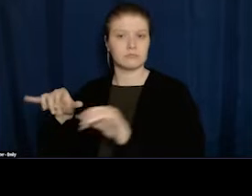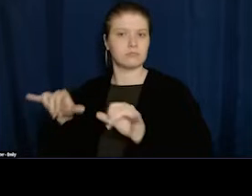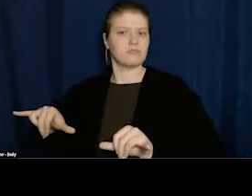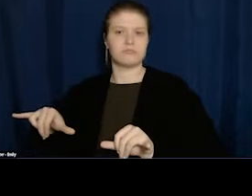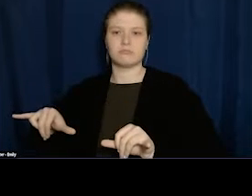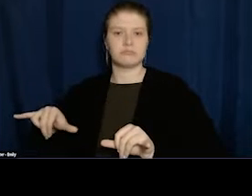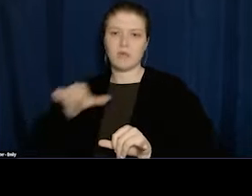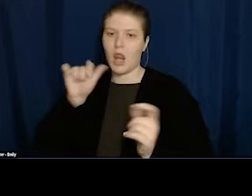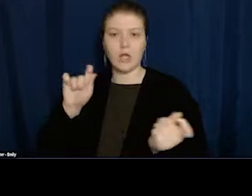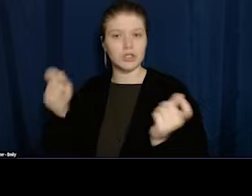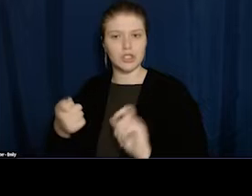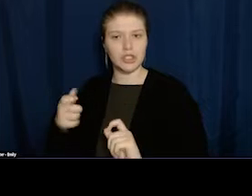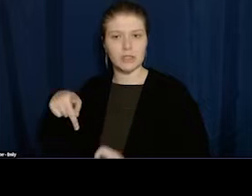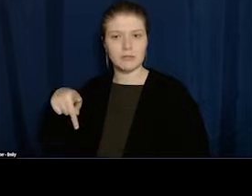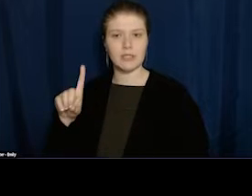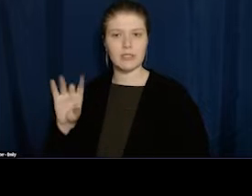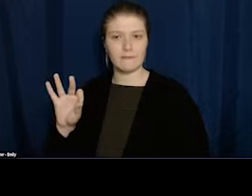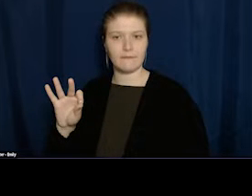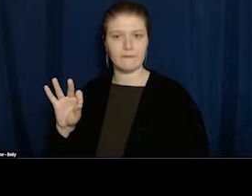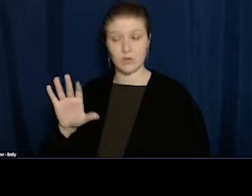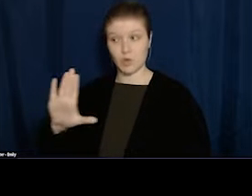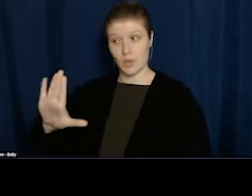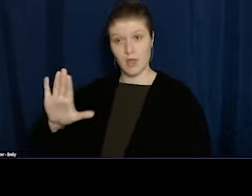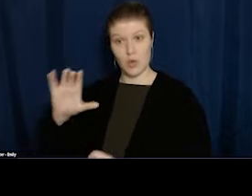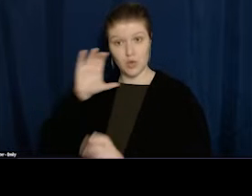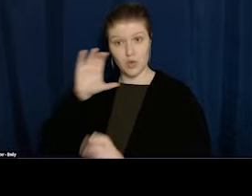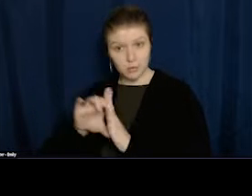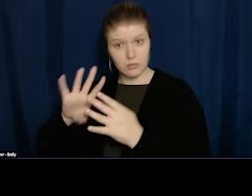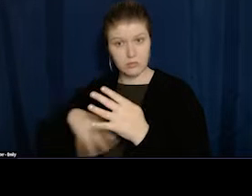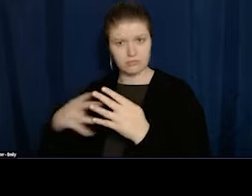So the integrity of the graphics and images are intact.